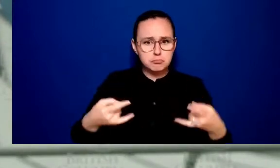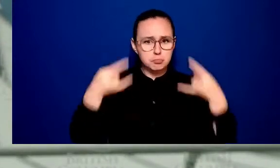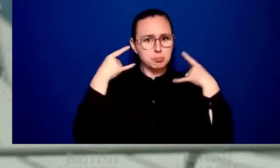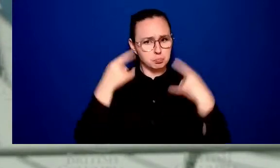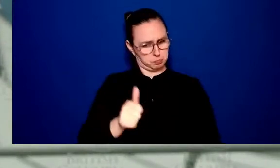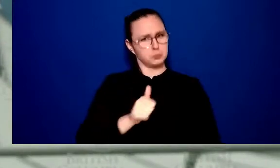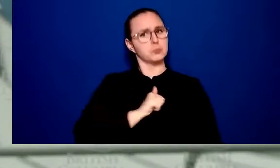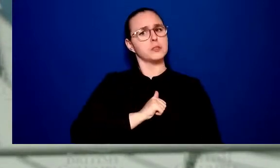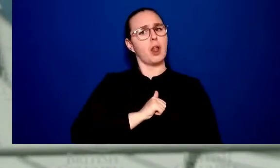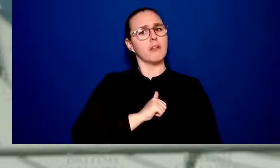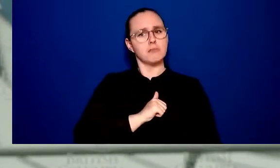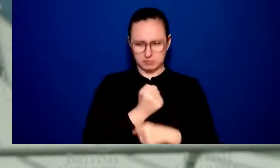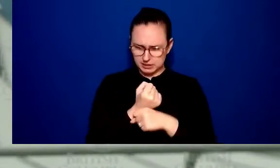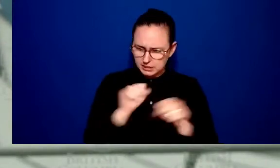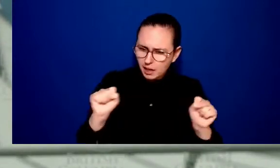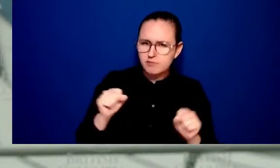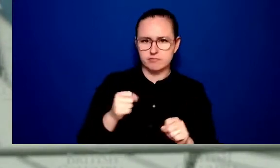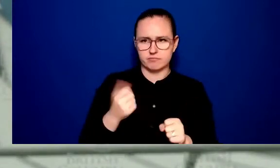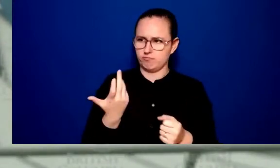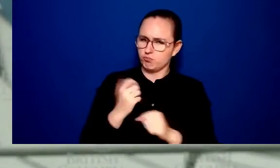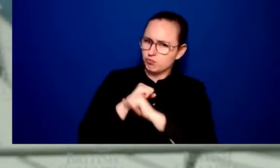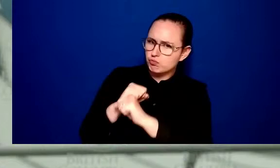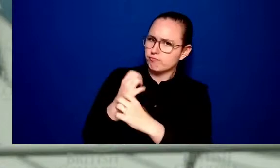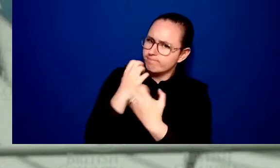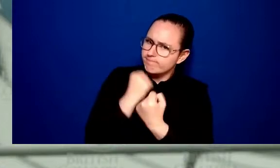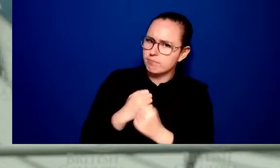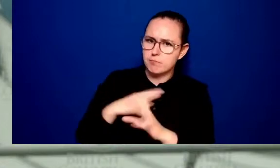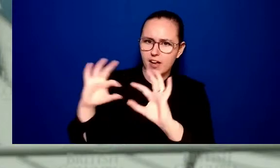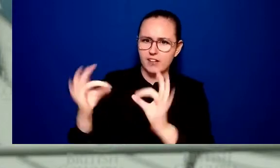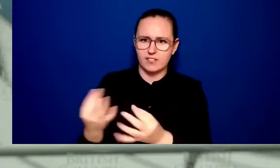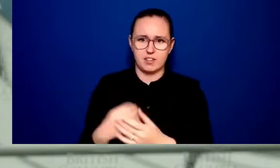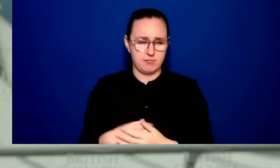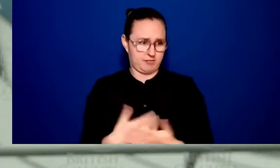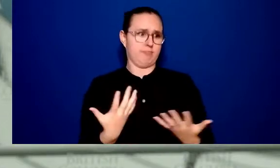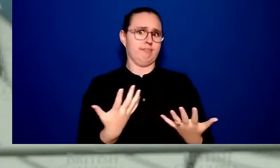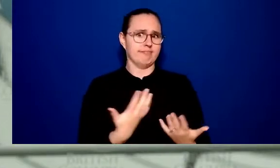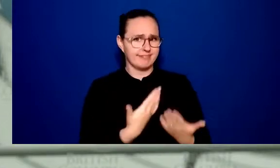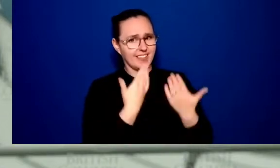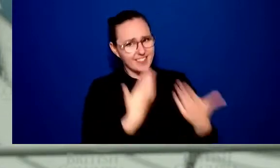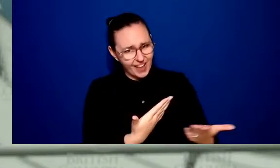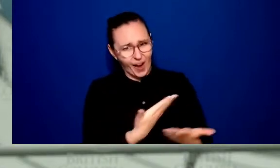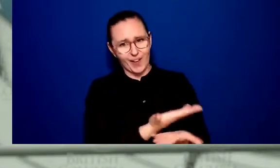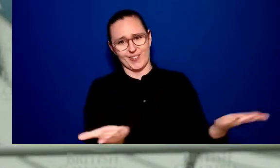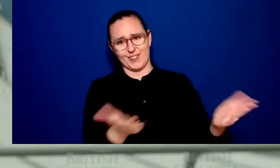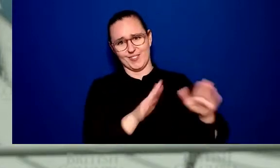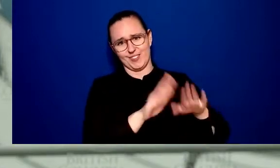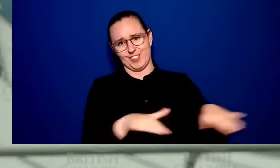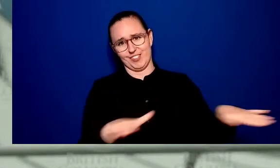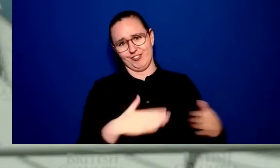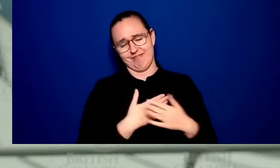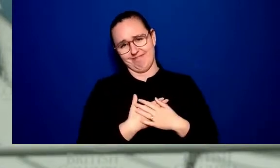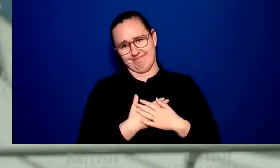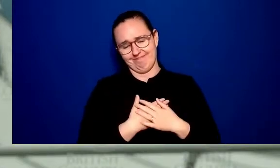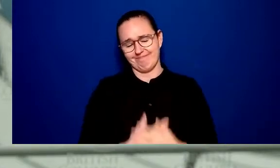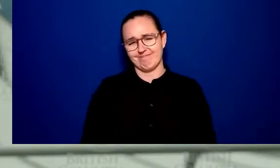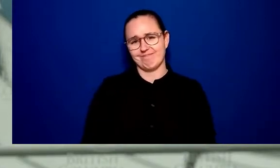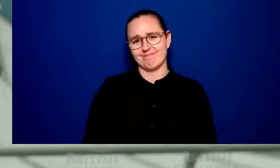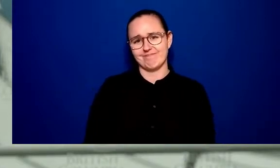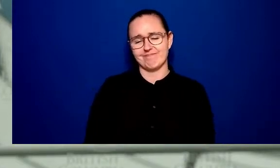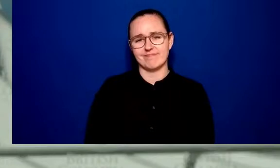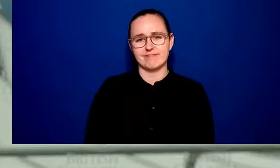safe. And I just want to say